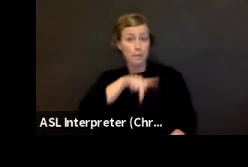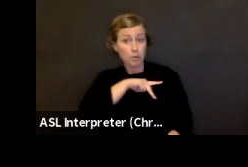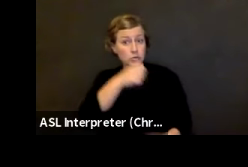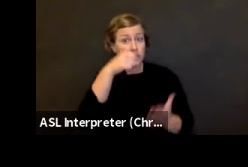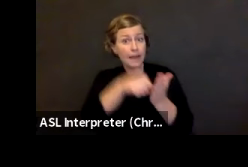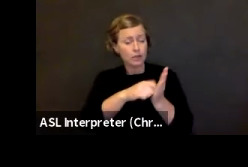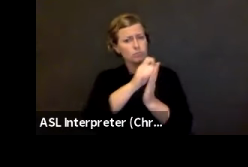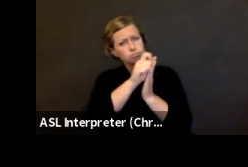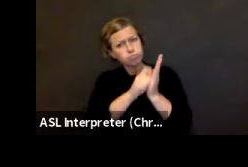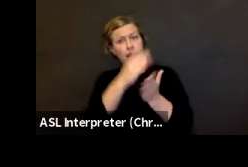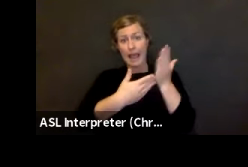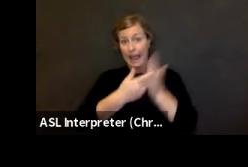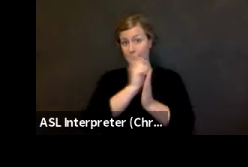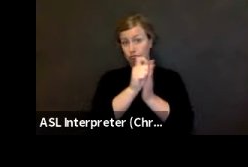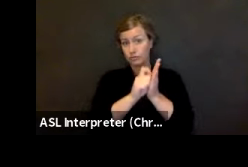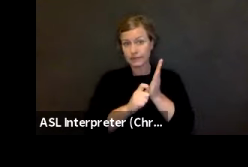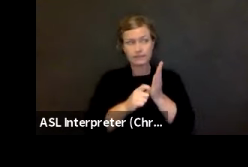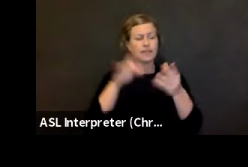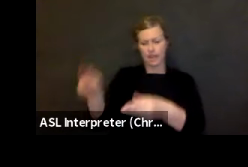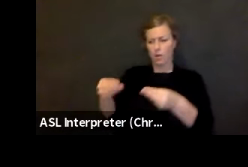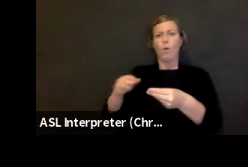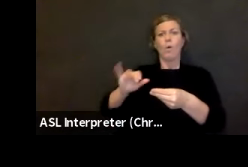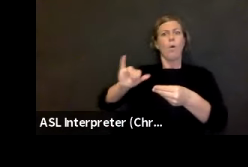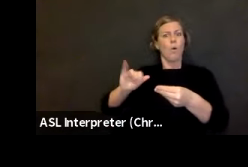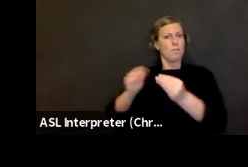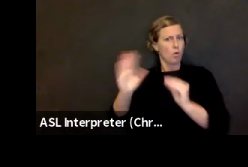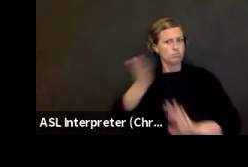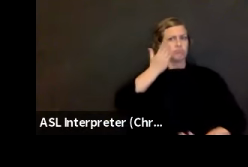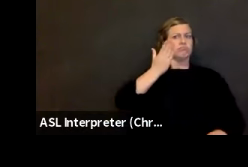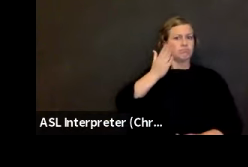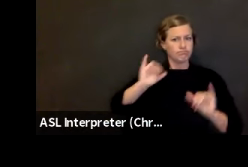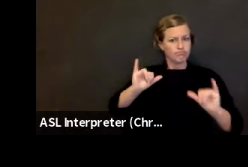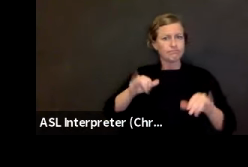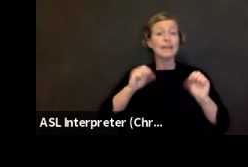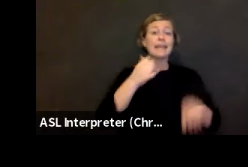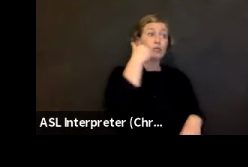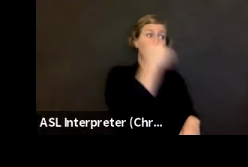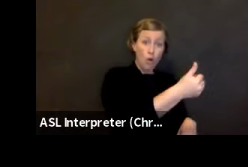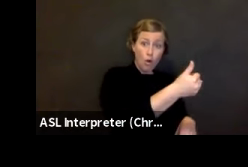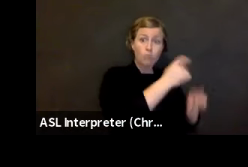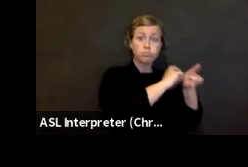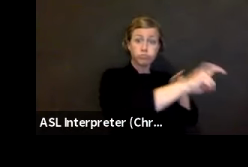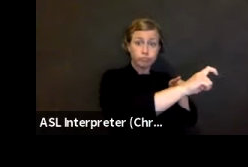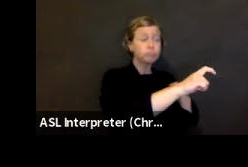personalized letter. We can call the lawmakers office. We can enlist help by getting